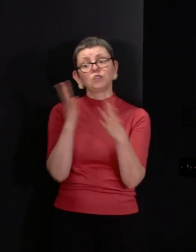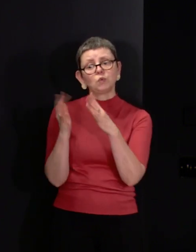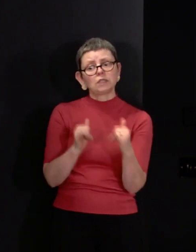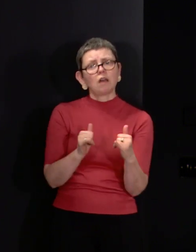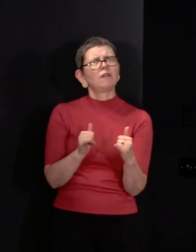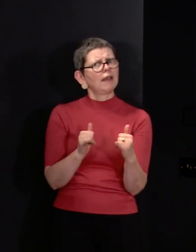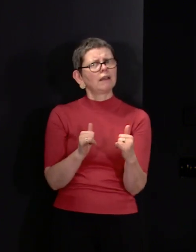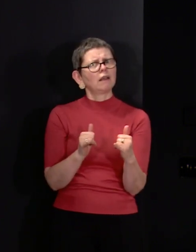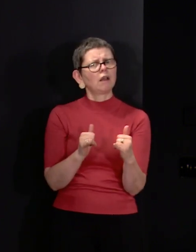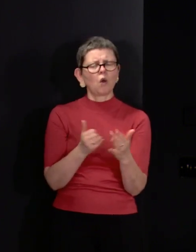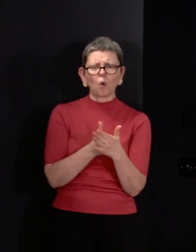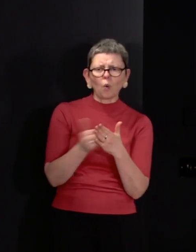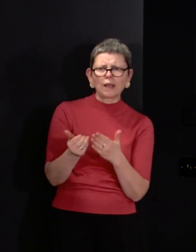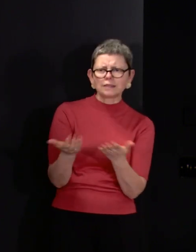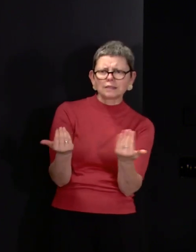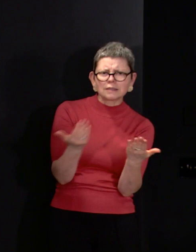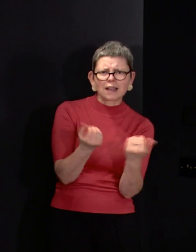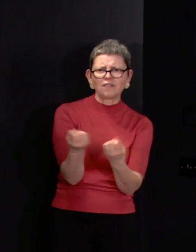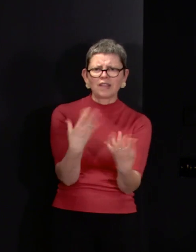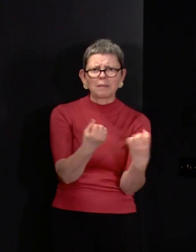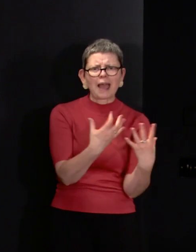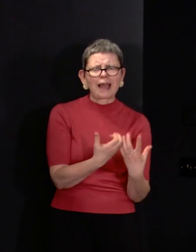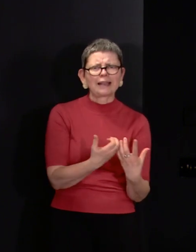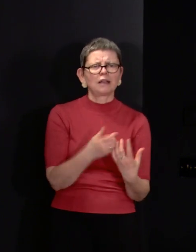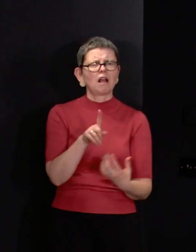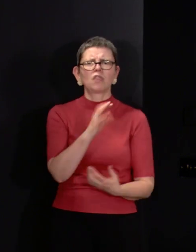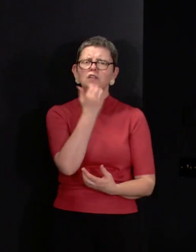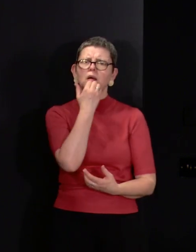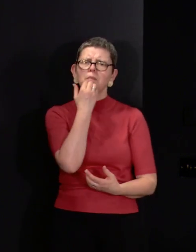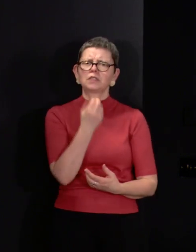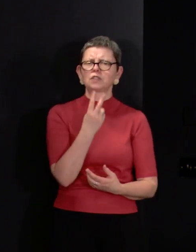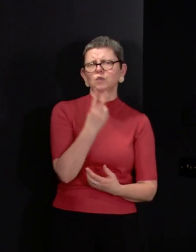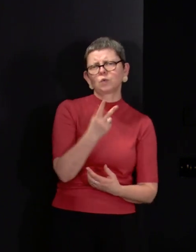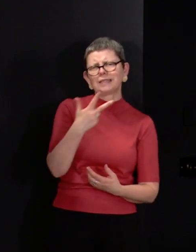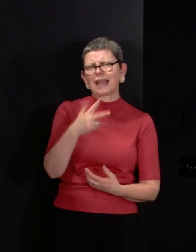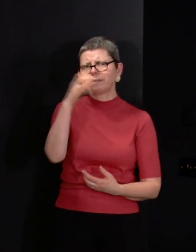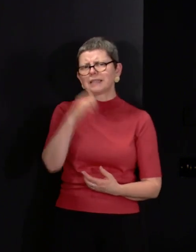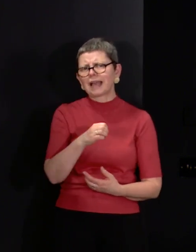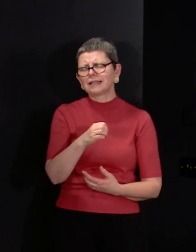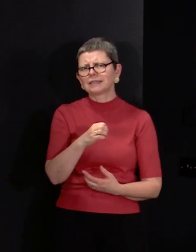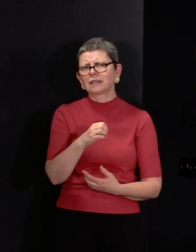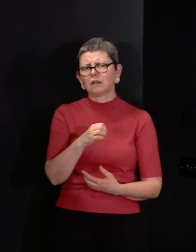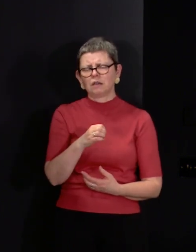to make any extrapolation on that figure of 25, 28 percent about why people feel that